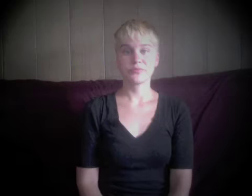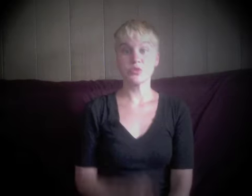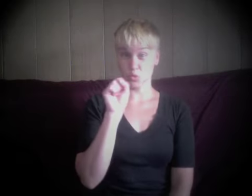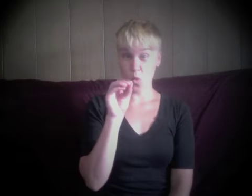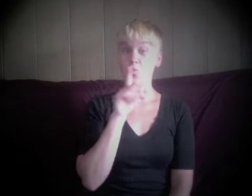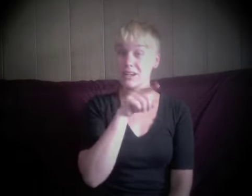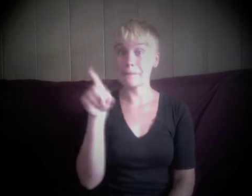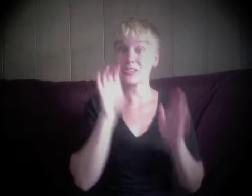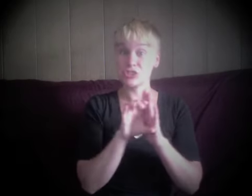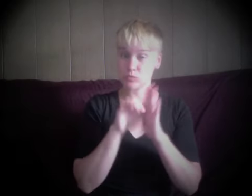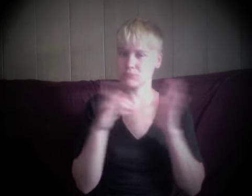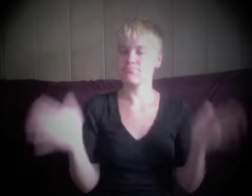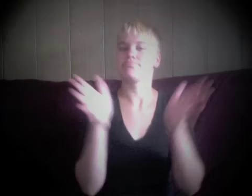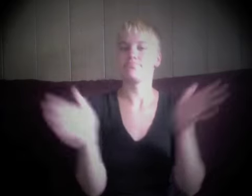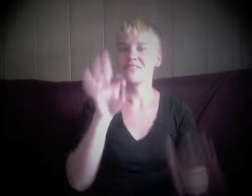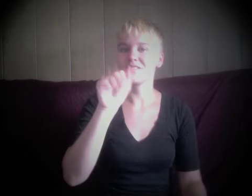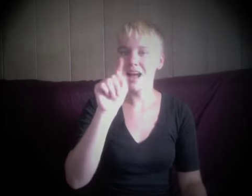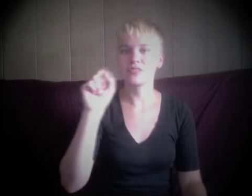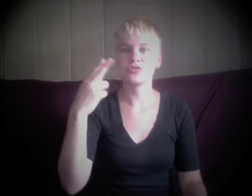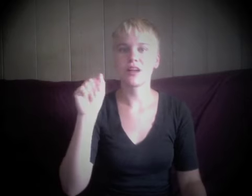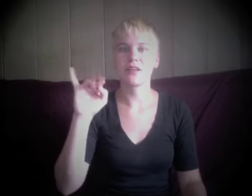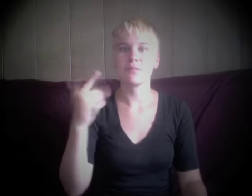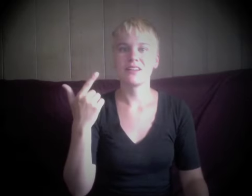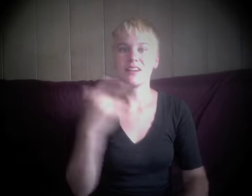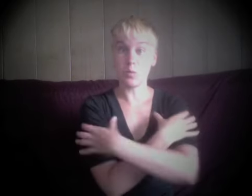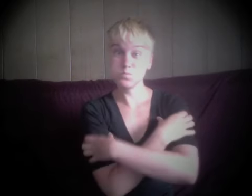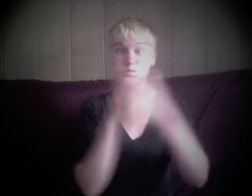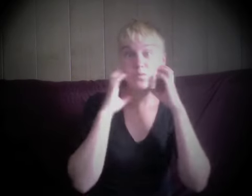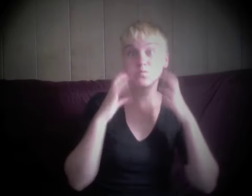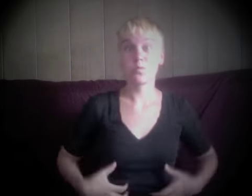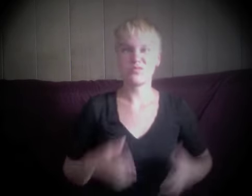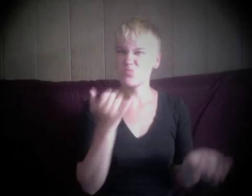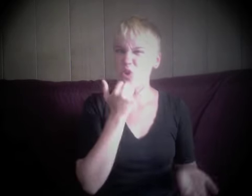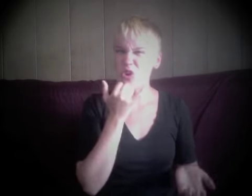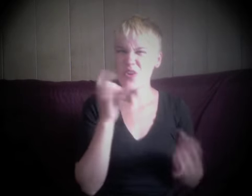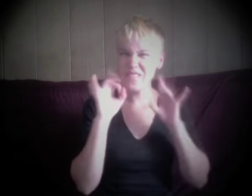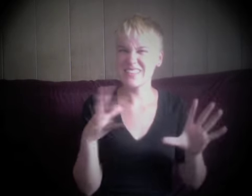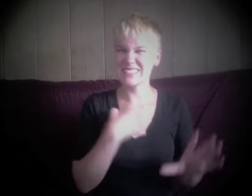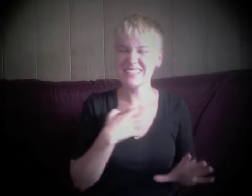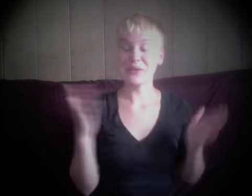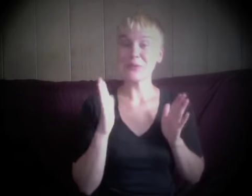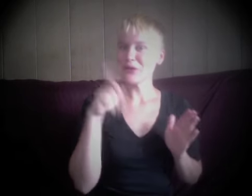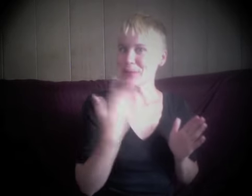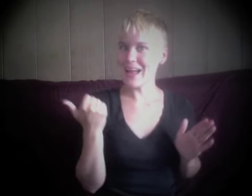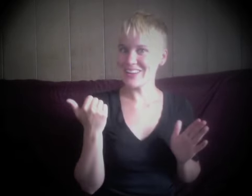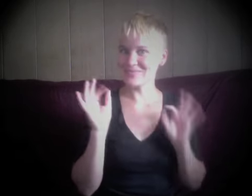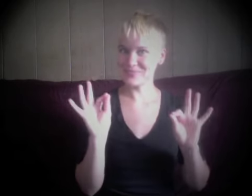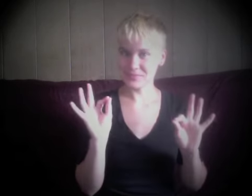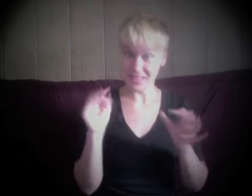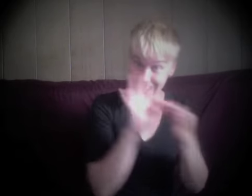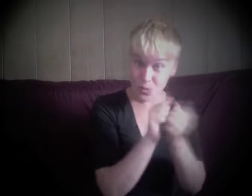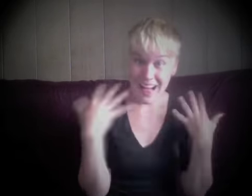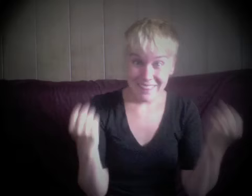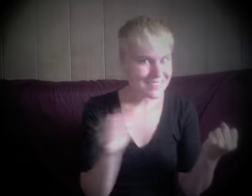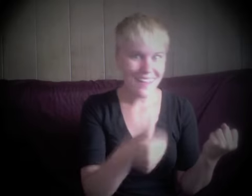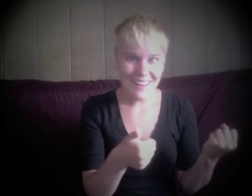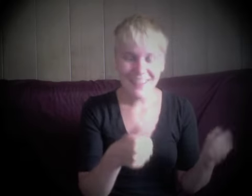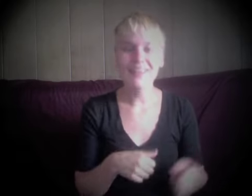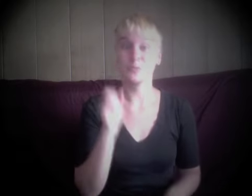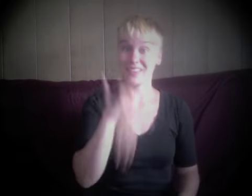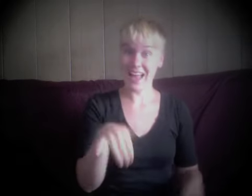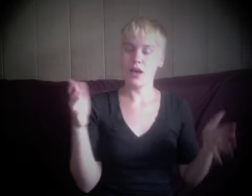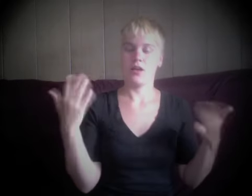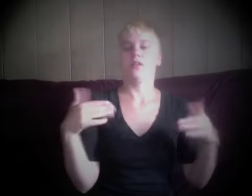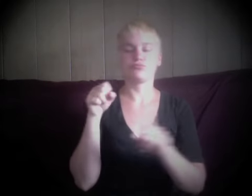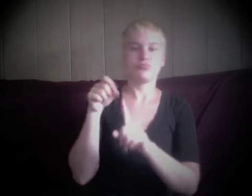What these before/after pictures do, essentially, is promote the concept of shaming fat bodies.